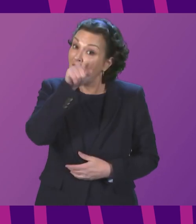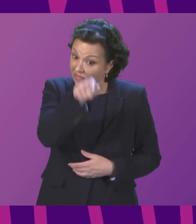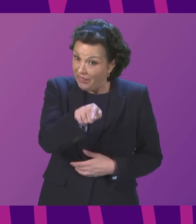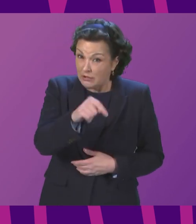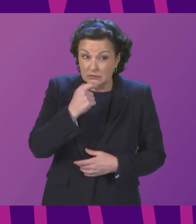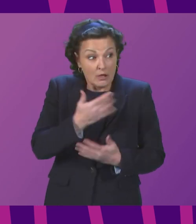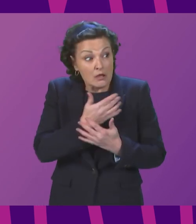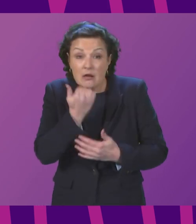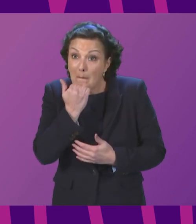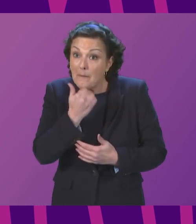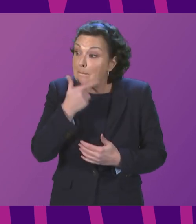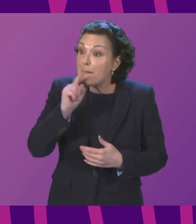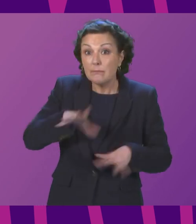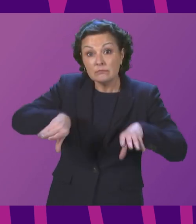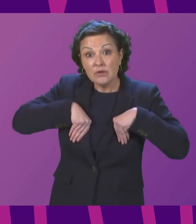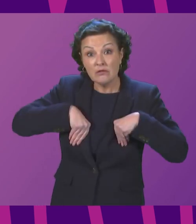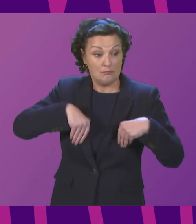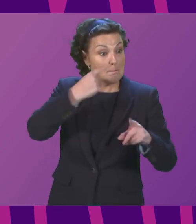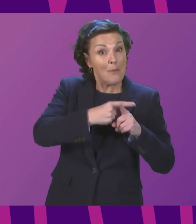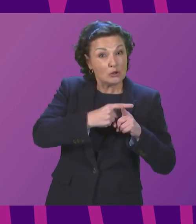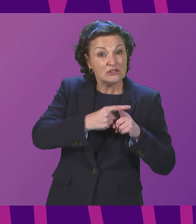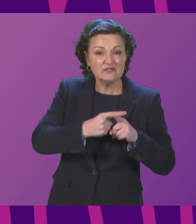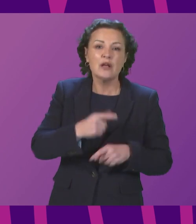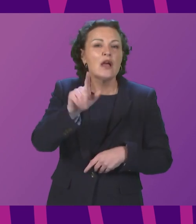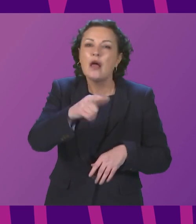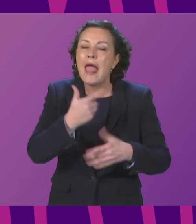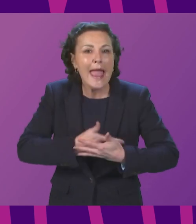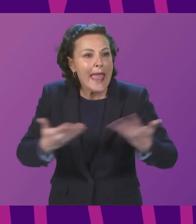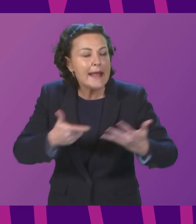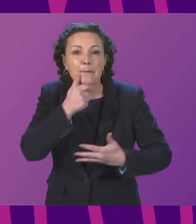contacts who are either under the age of 18 years and four months, or who are older than